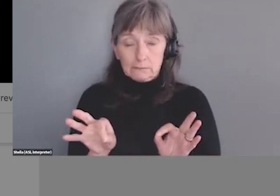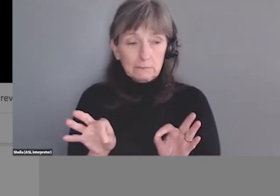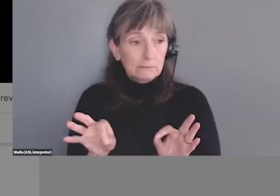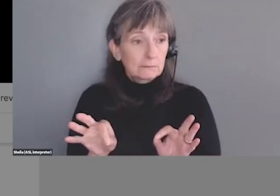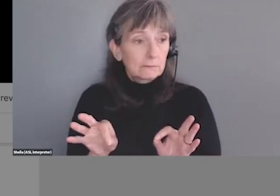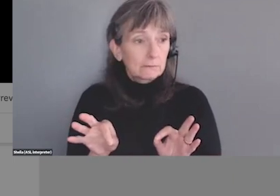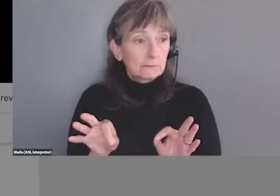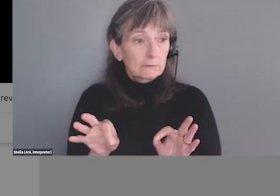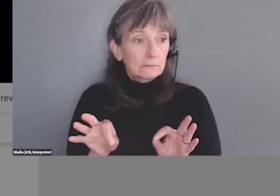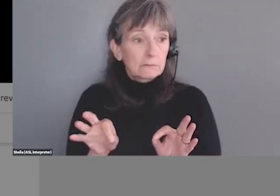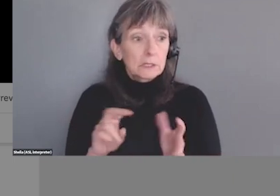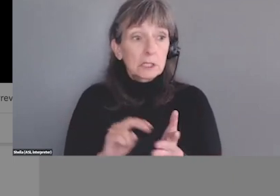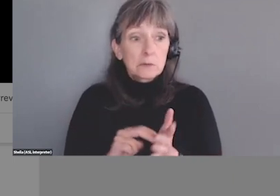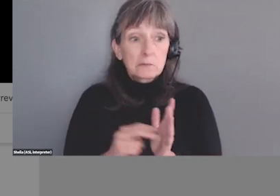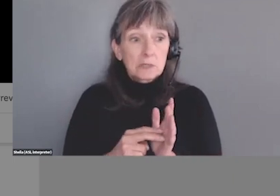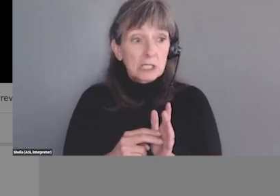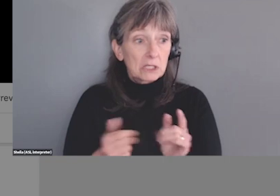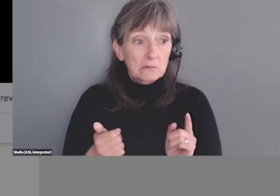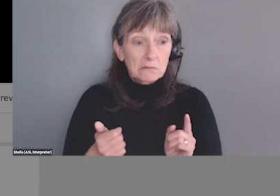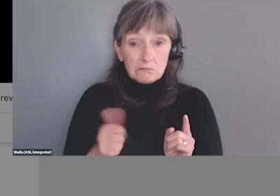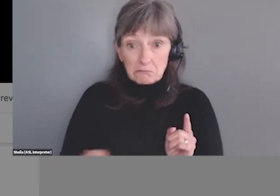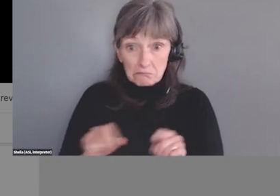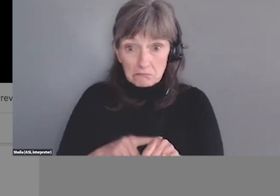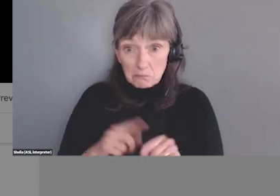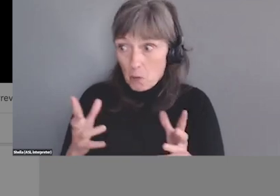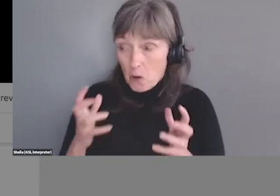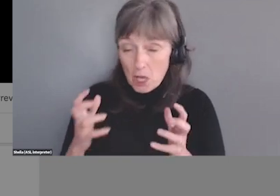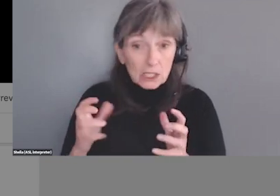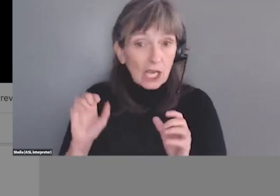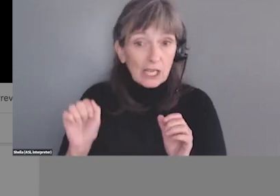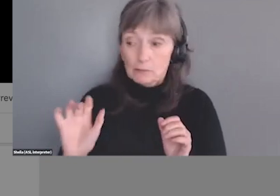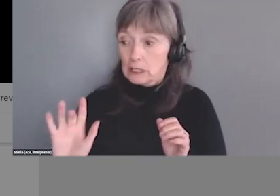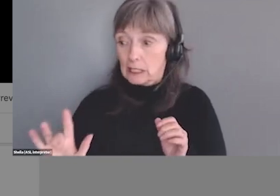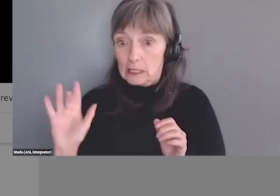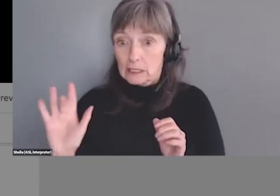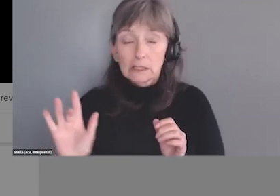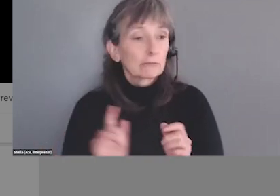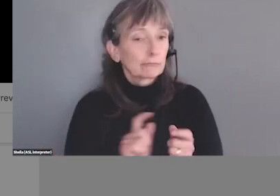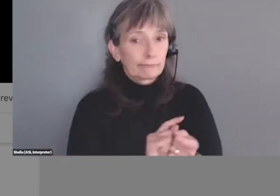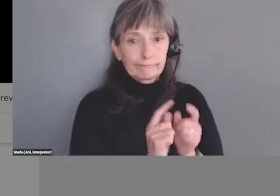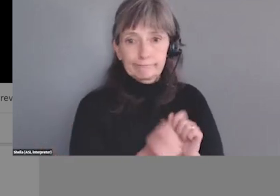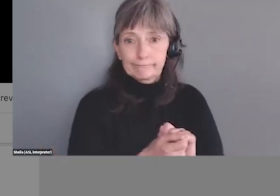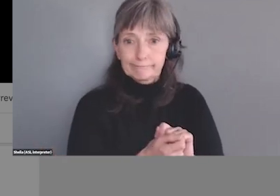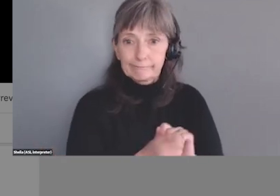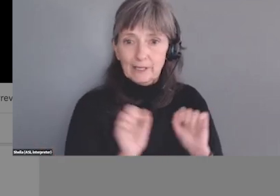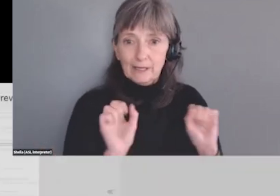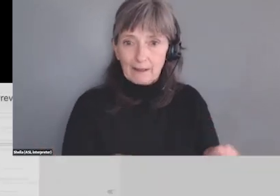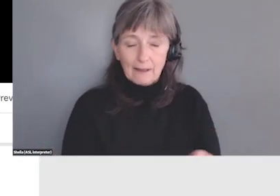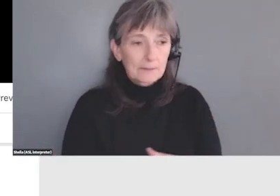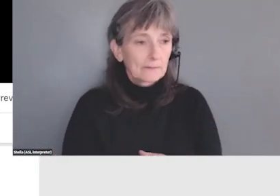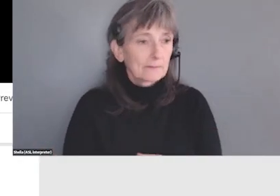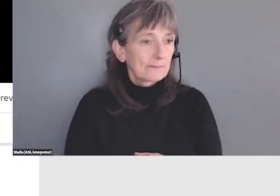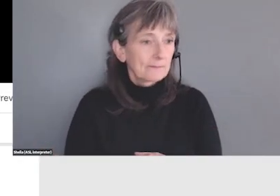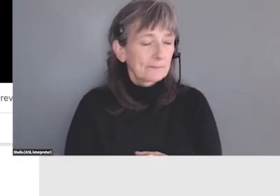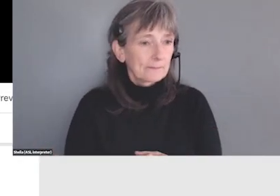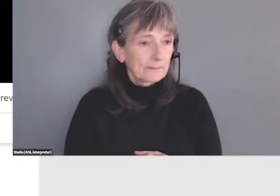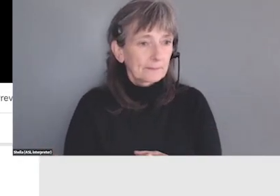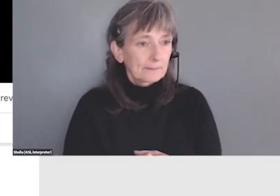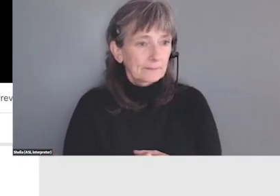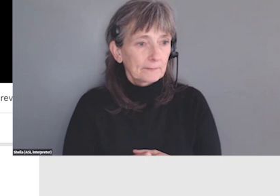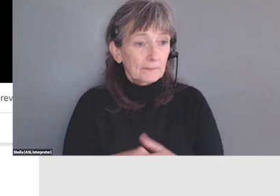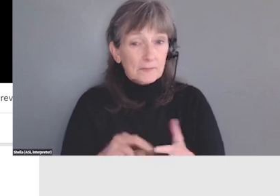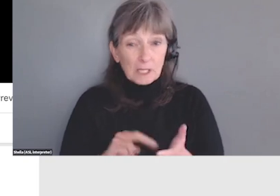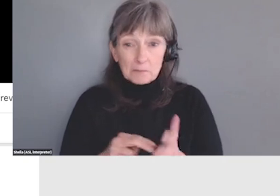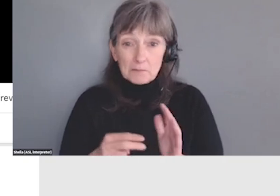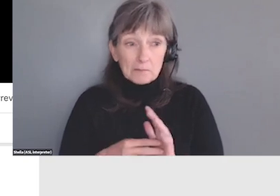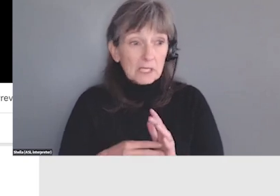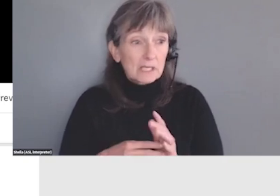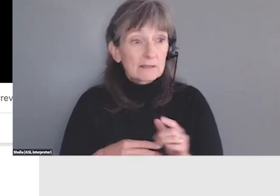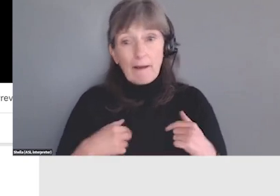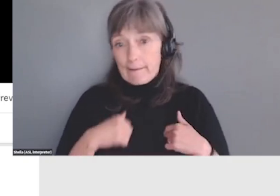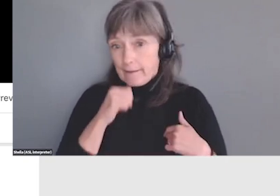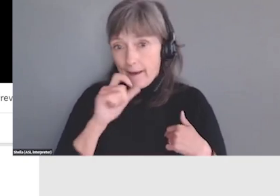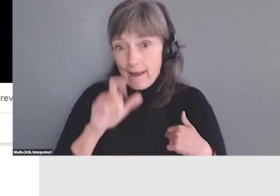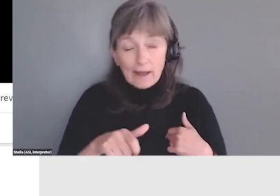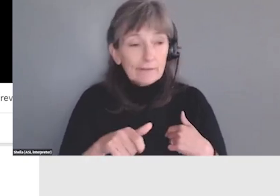to me at a click of a button as opposed to having to type that up numerous times. So,